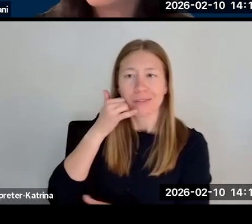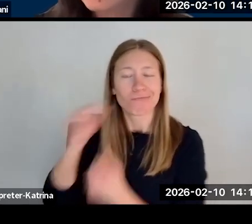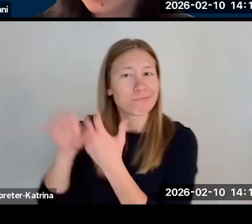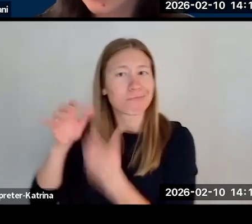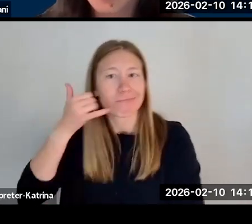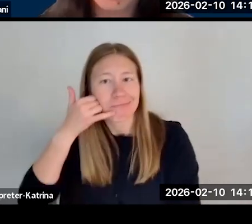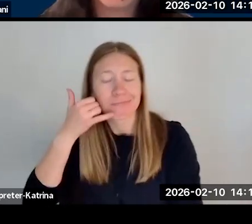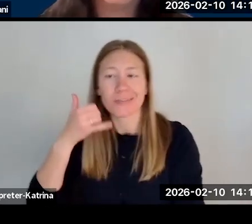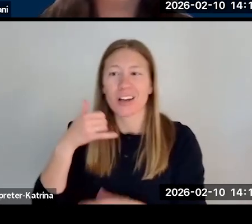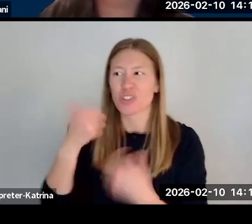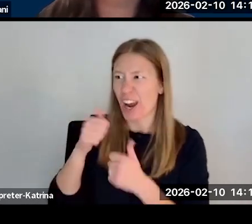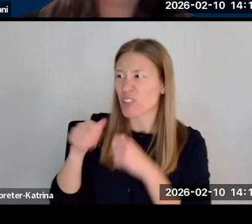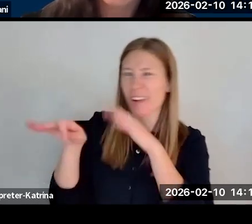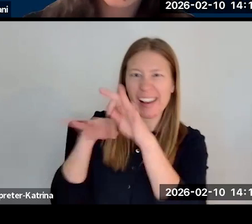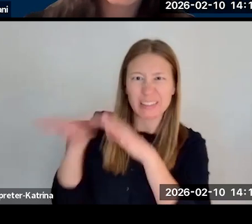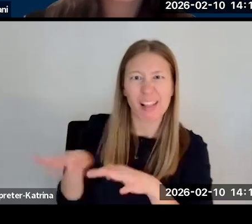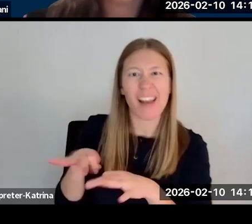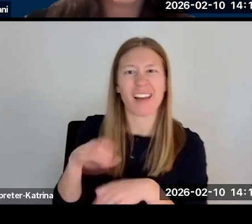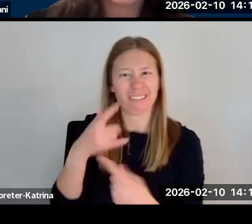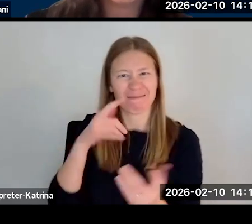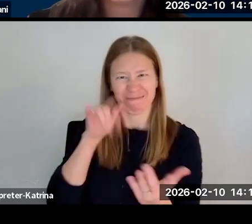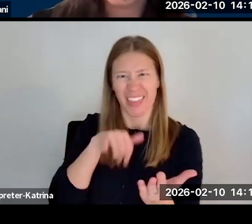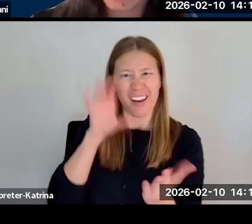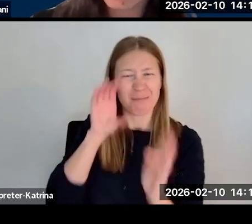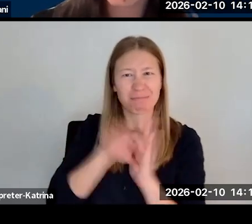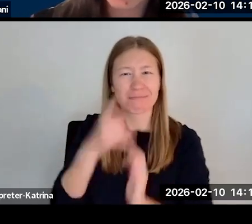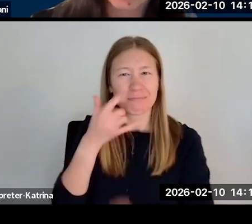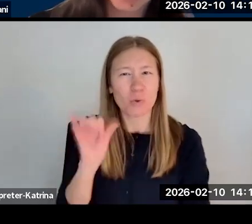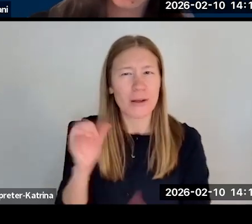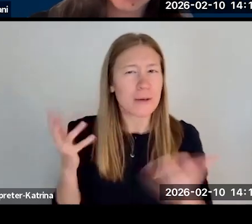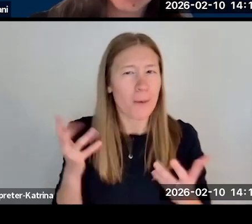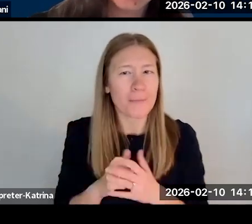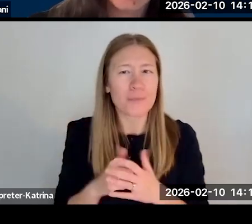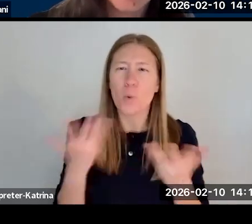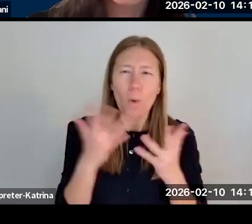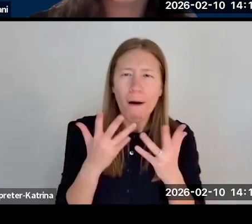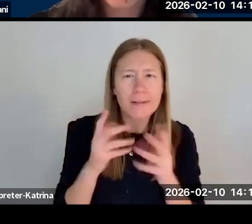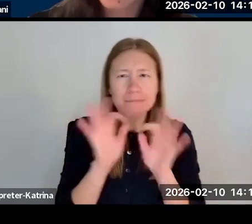What visual information is important to convey to that specific person?